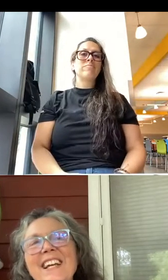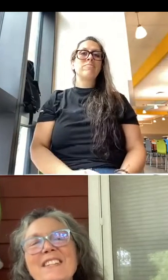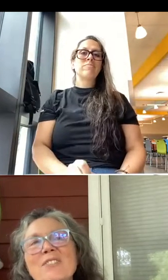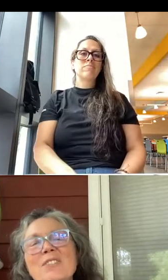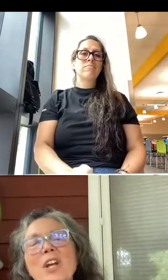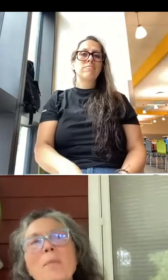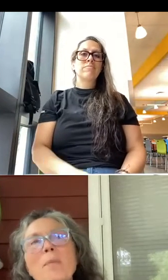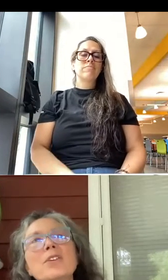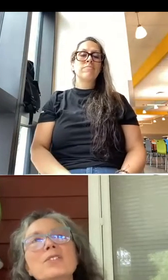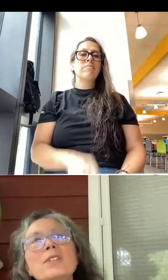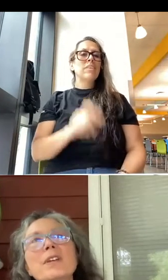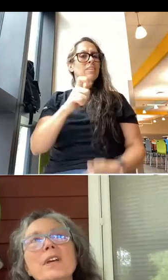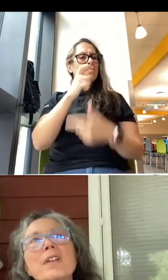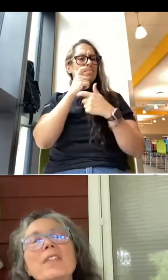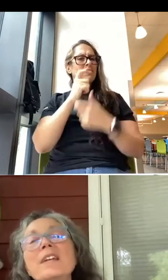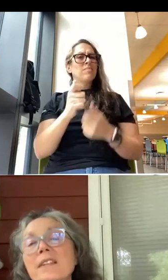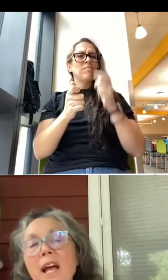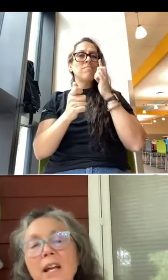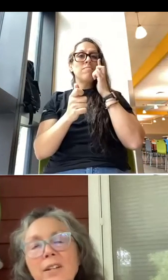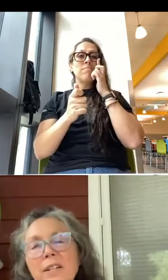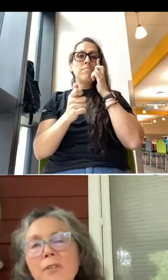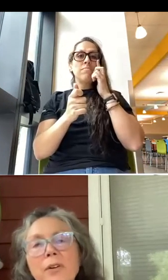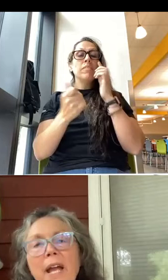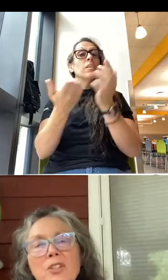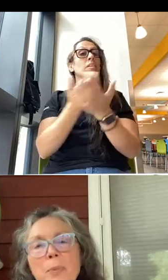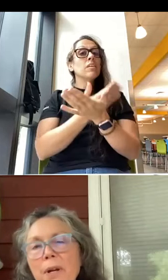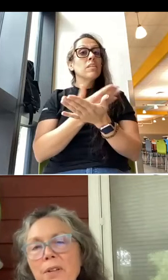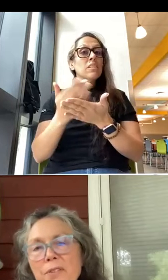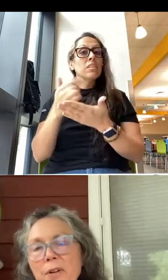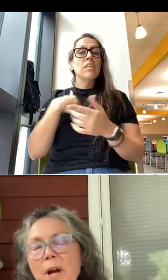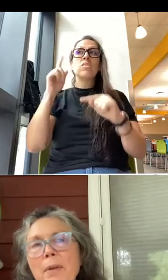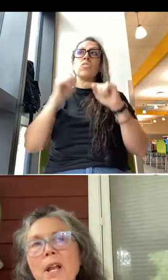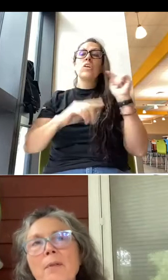That's interesting! I mean there's things that I could never experience though, I mean, I'm--